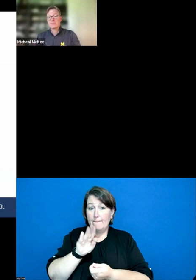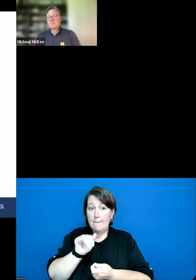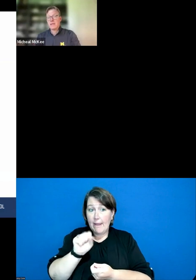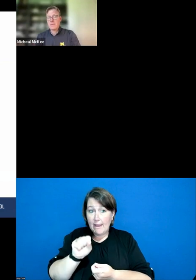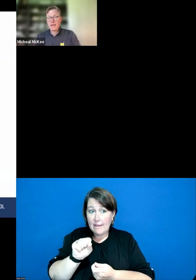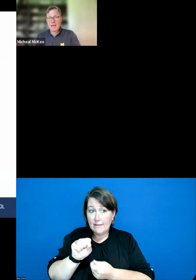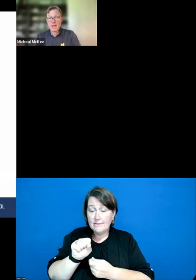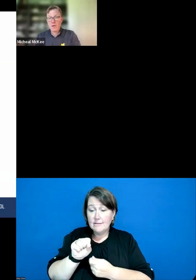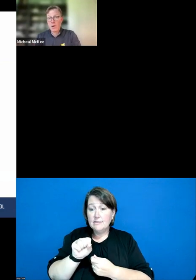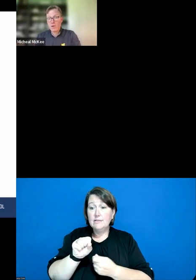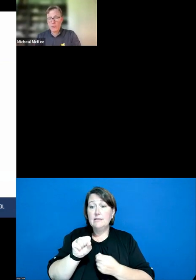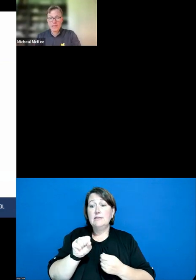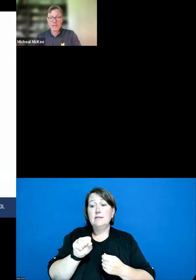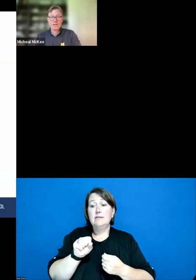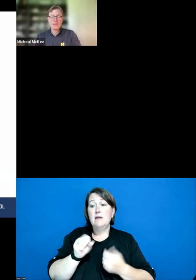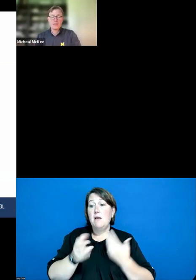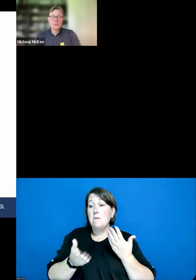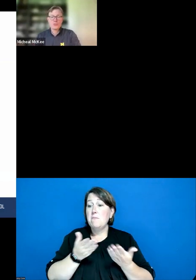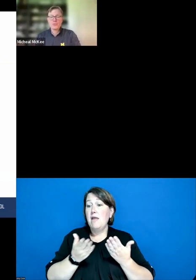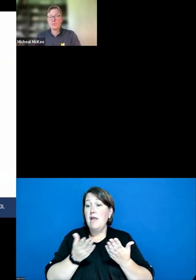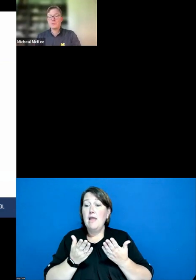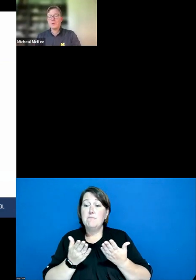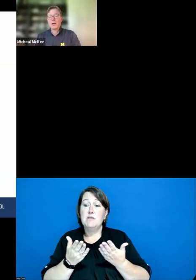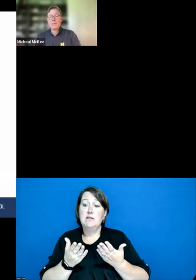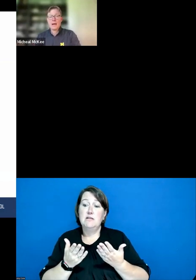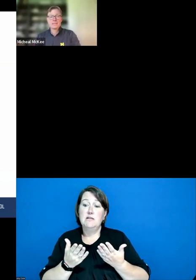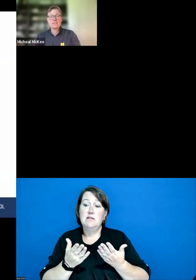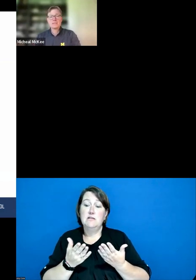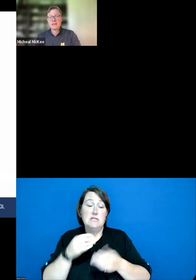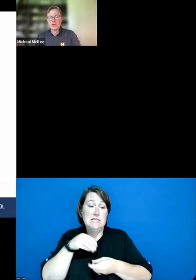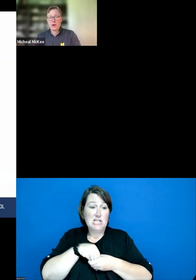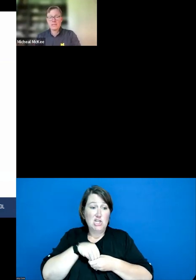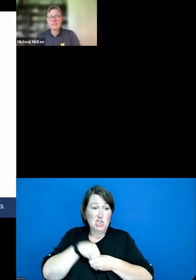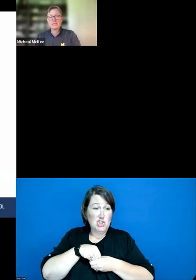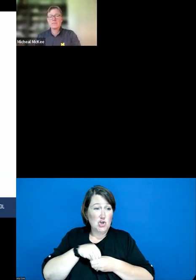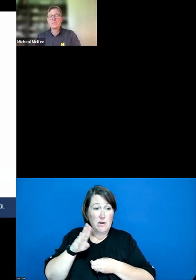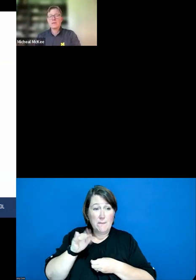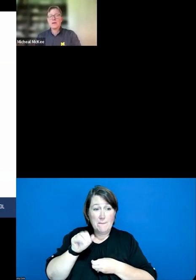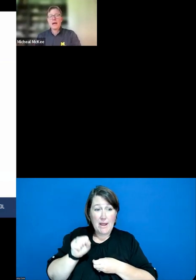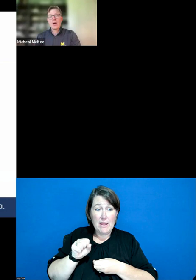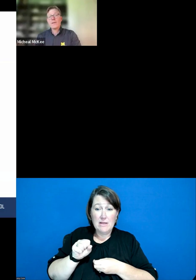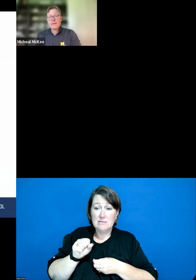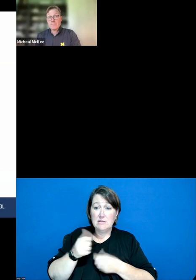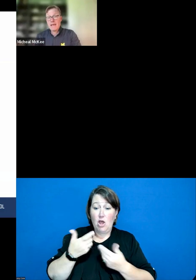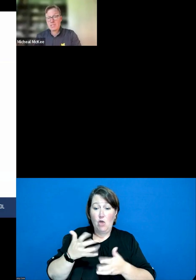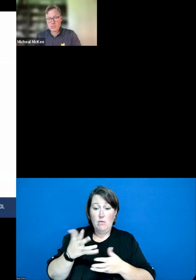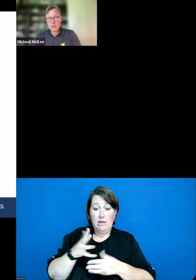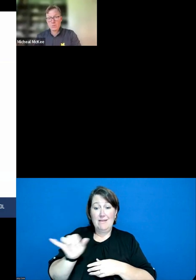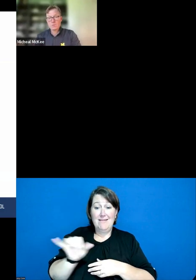They may have already internal biases, like autism, how they can manage those,